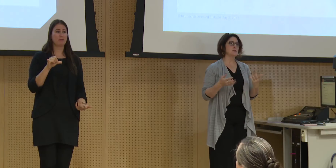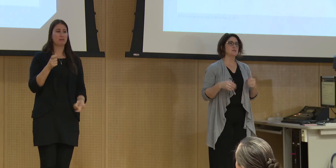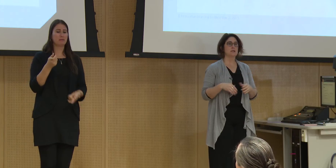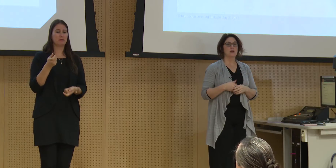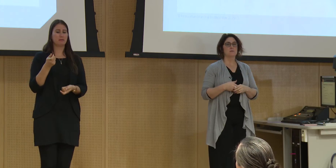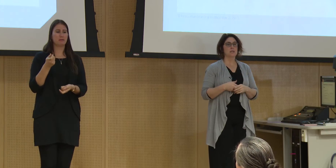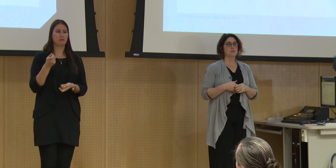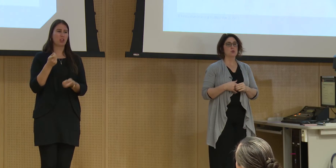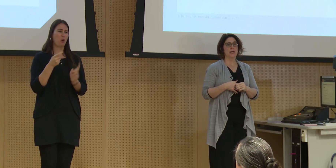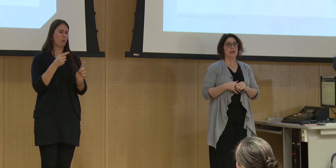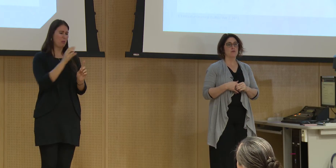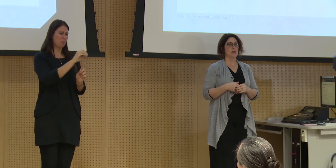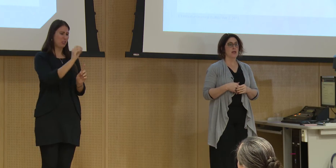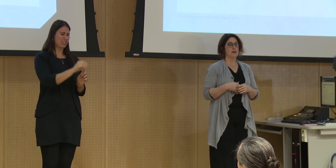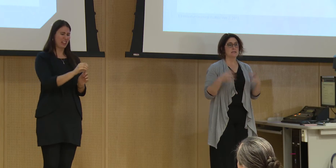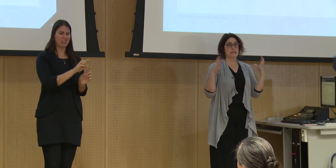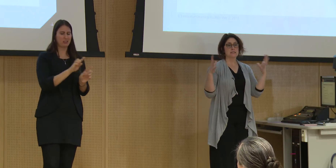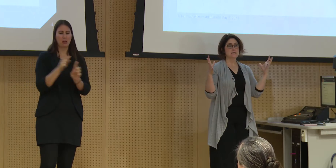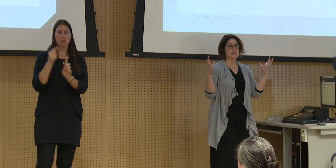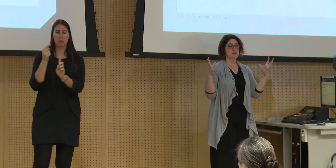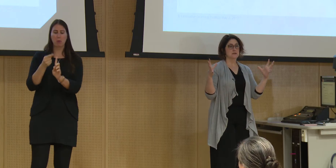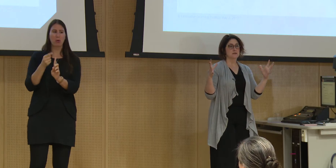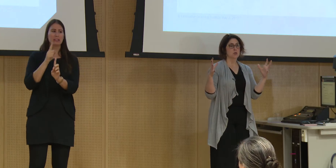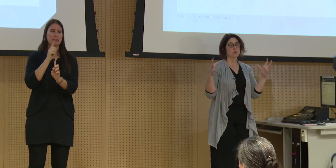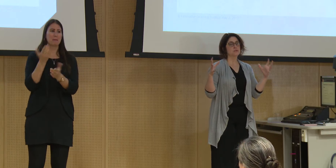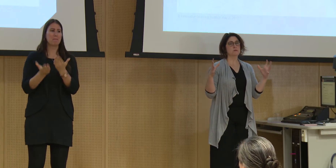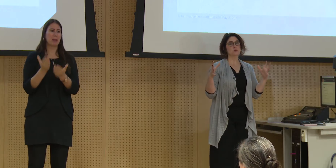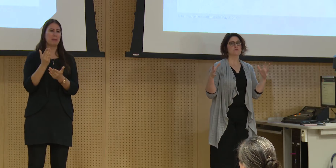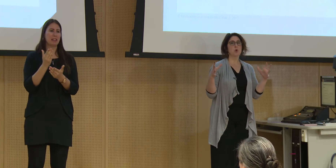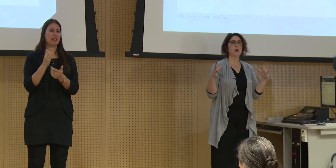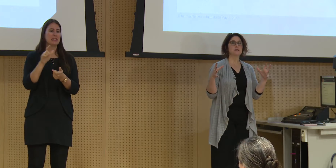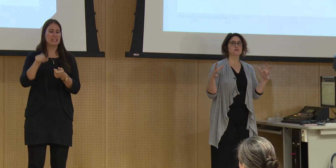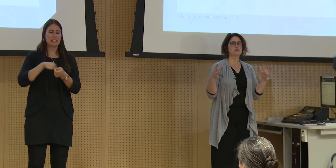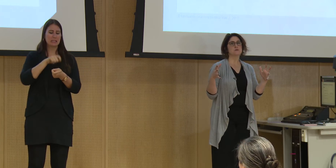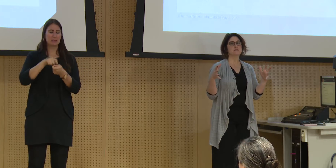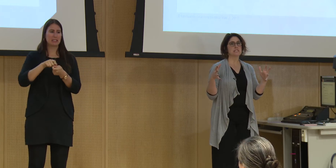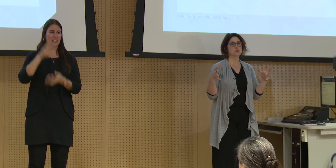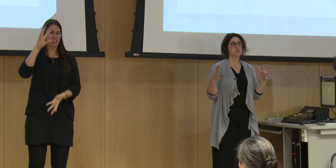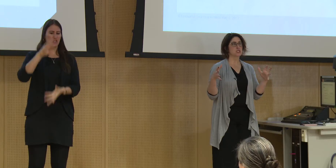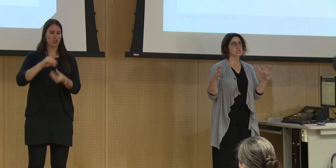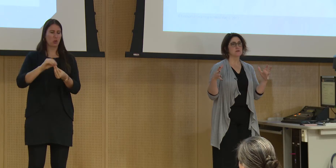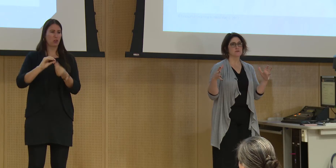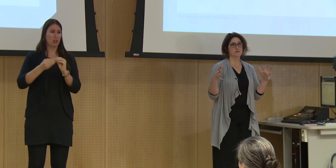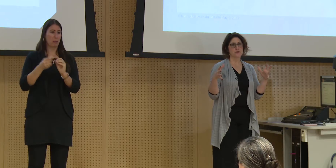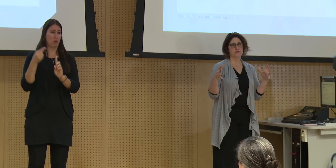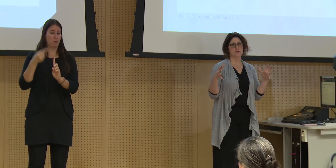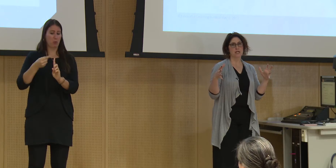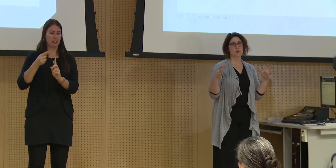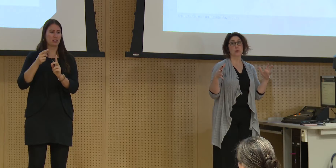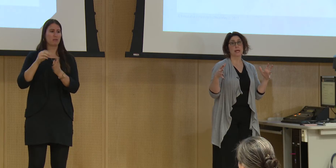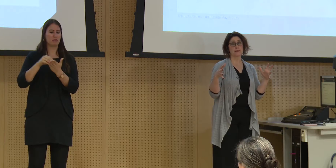maybe you have a designated total number of points students need to achieve for their final grade.